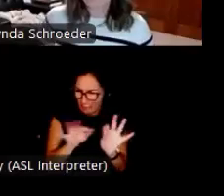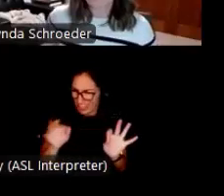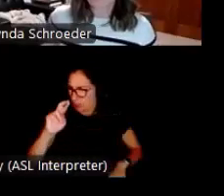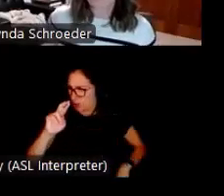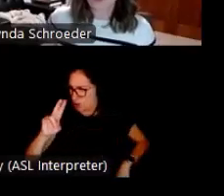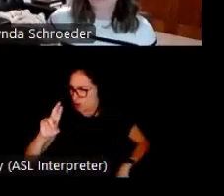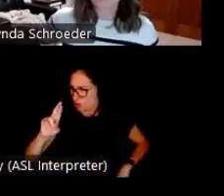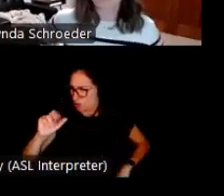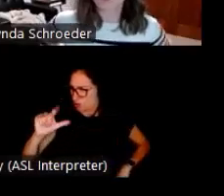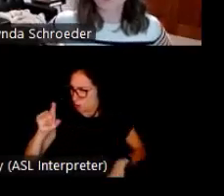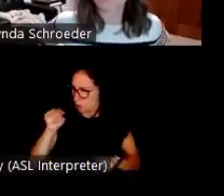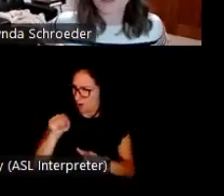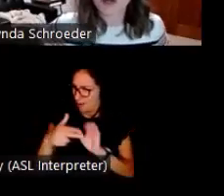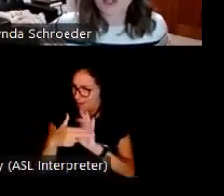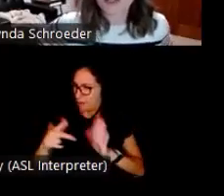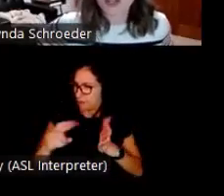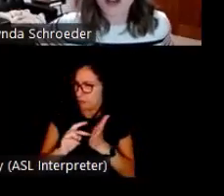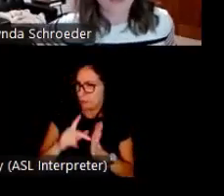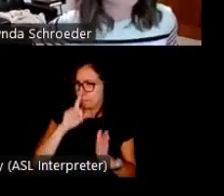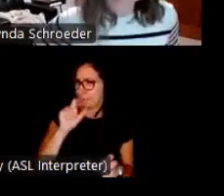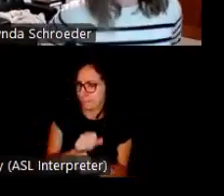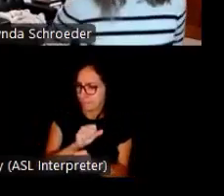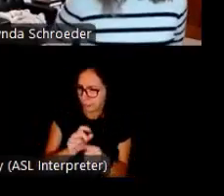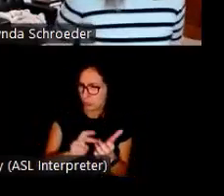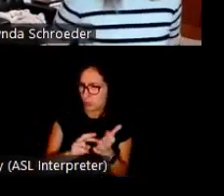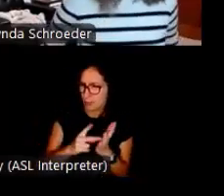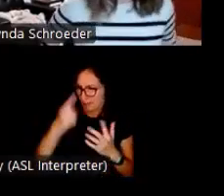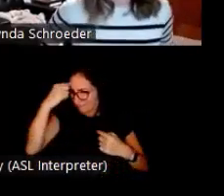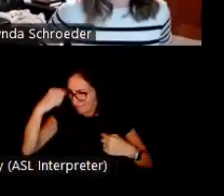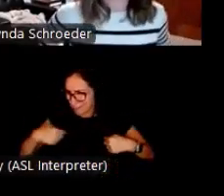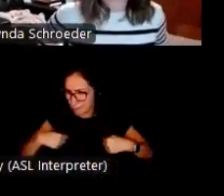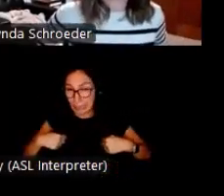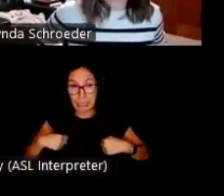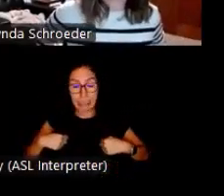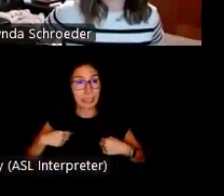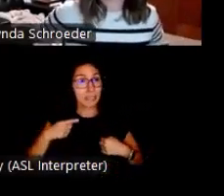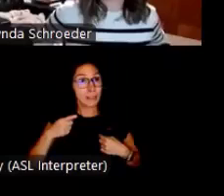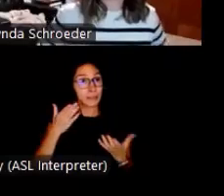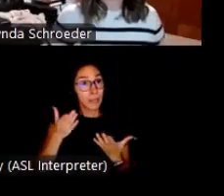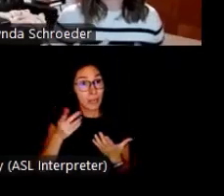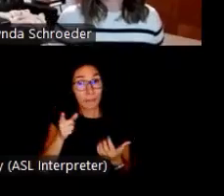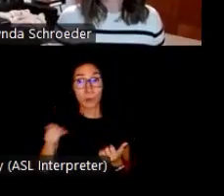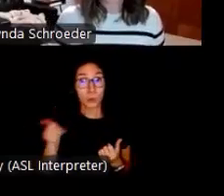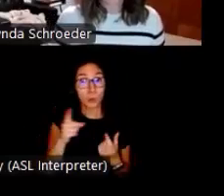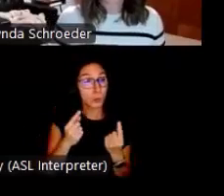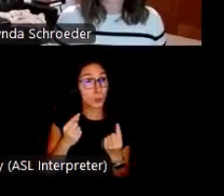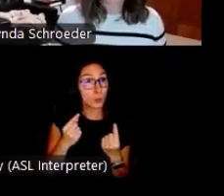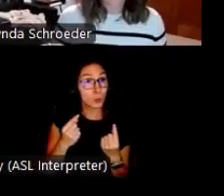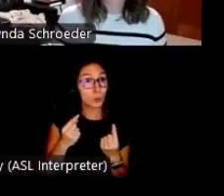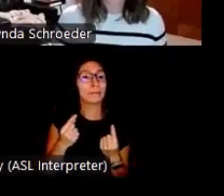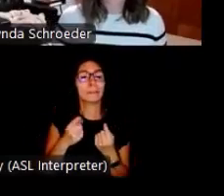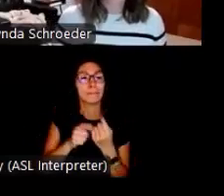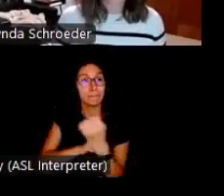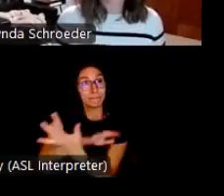and you're trying to figure out who your partners are, reach out to some of the really well-established partners